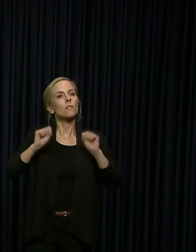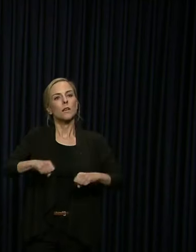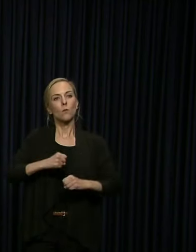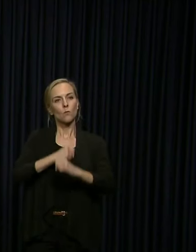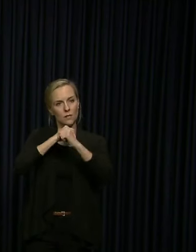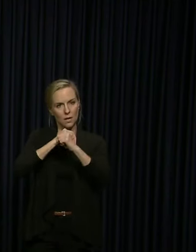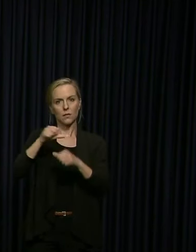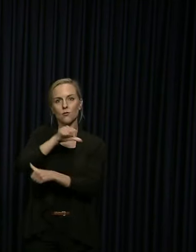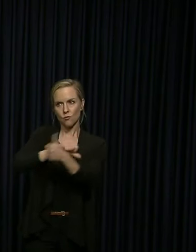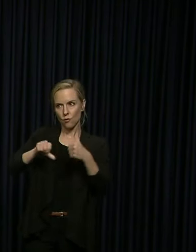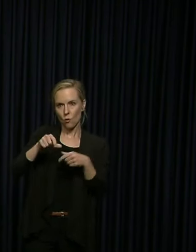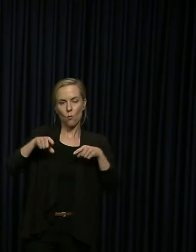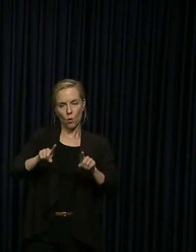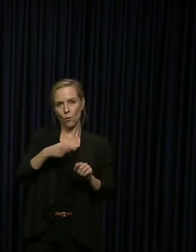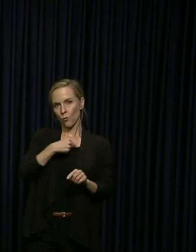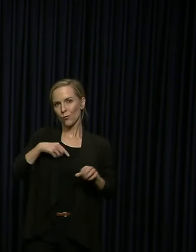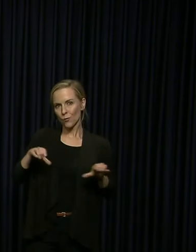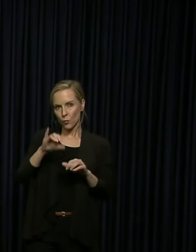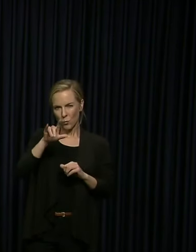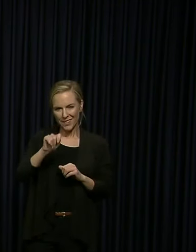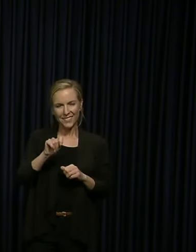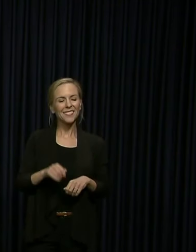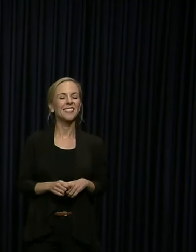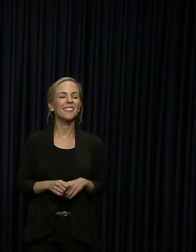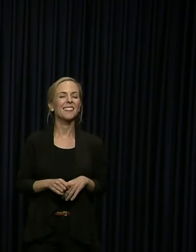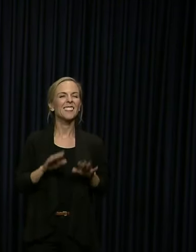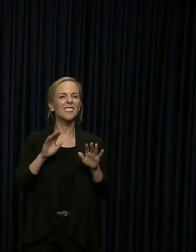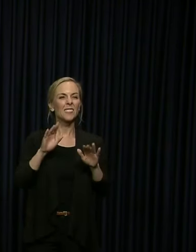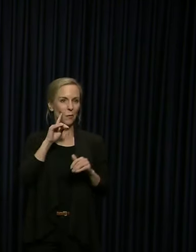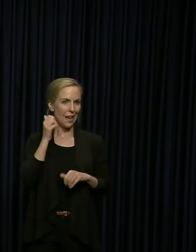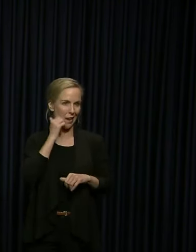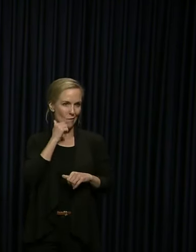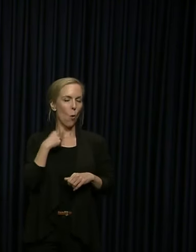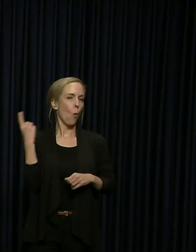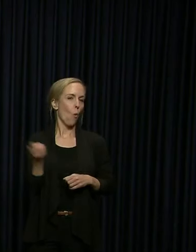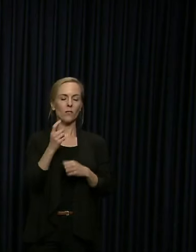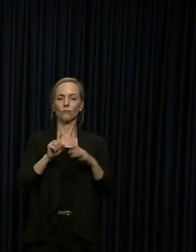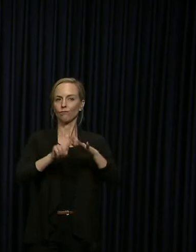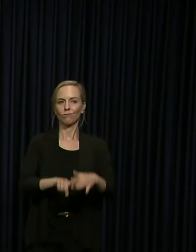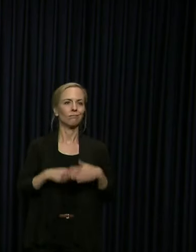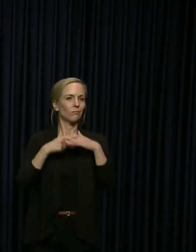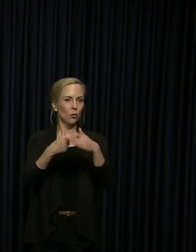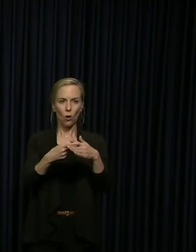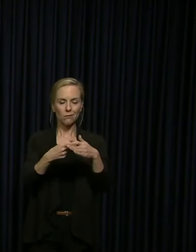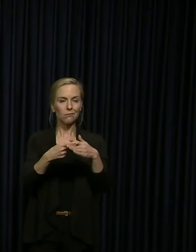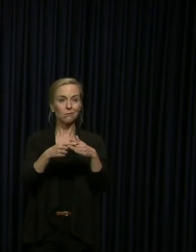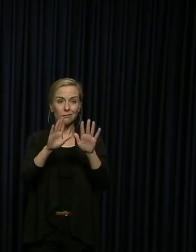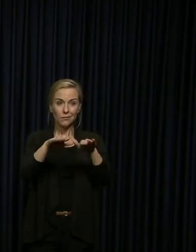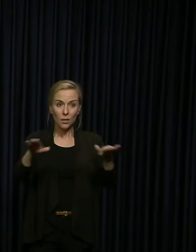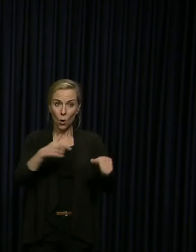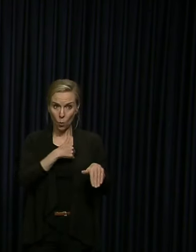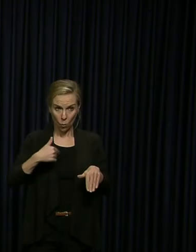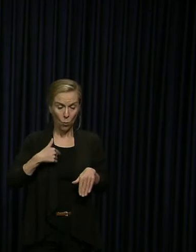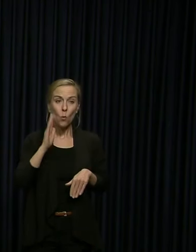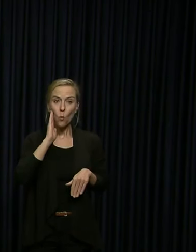PHYSICALLY AND EMOTIONALLY HEALTHY AS WE GO THROUGH THIS, MAKE SURE YOU MAINTAIN YOUR SOCIAL DISTANCING WHICH IS NUMBER THREE, BUT SOCIAL